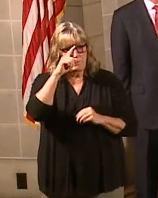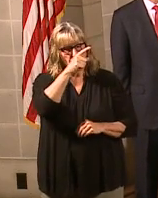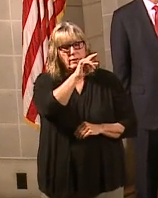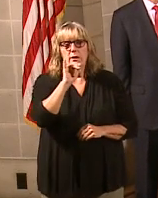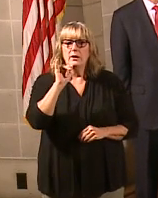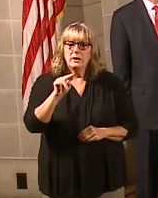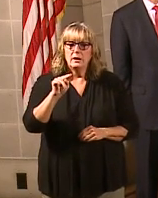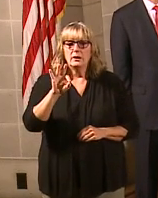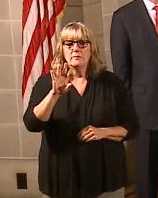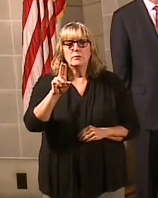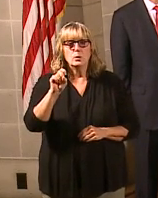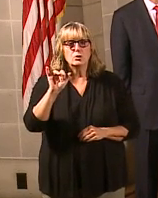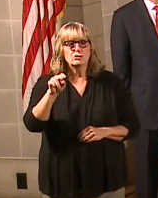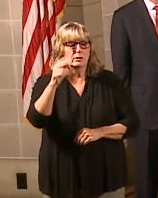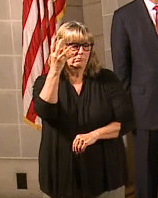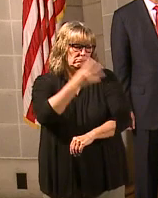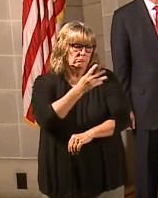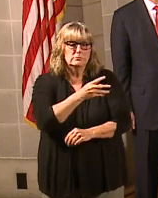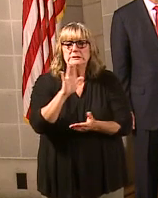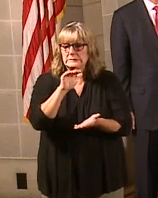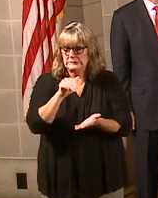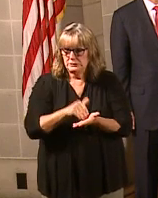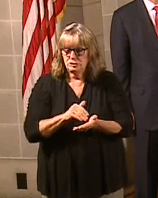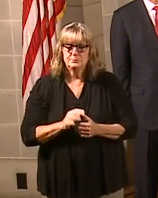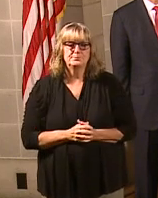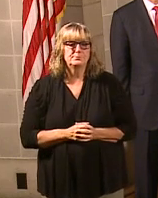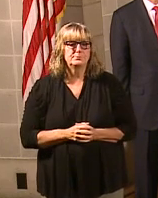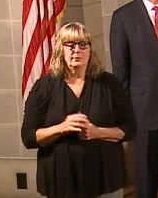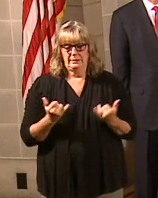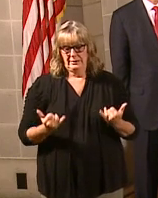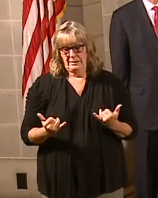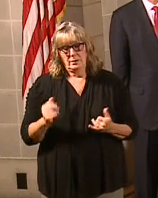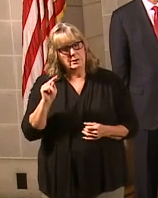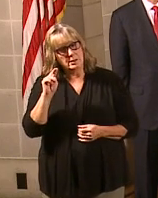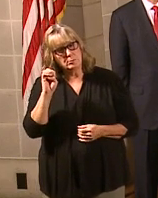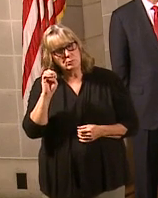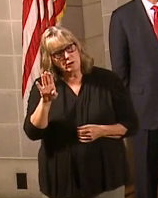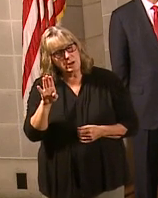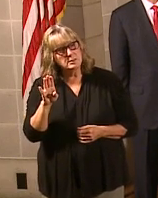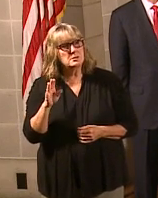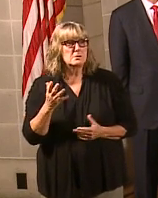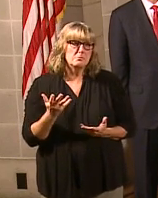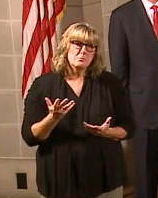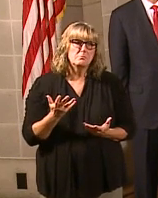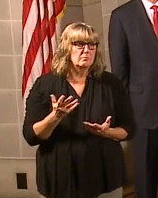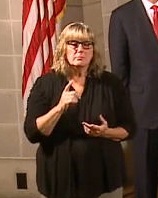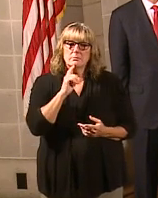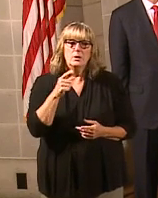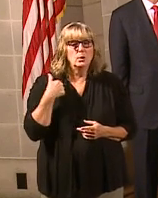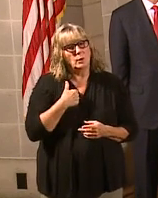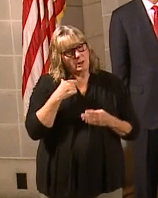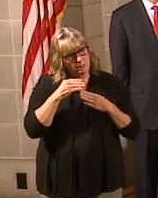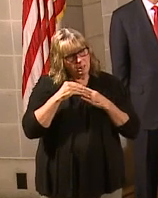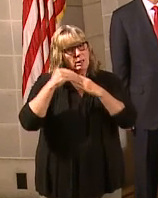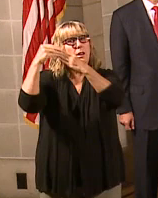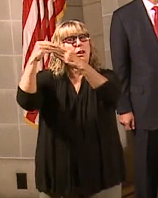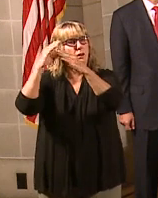HERE IN NEBRASKA OR THEY CAN GET YOU THE PHONE NUMBER FOR THAT